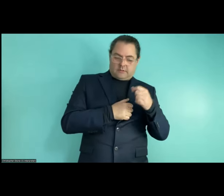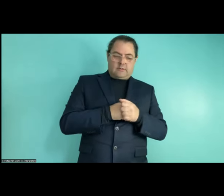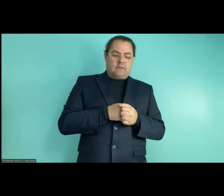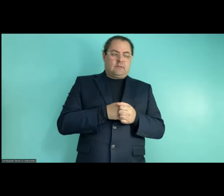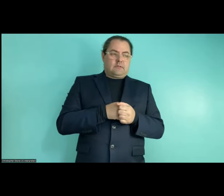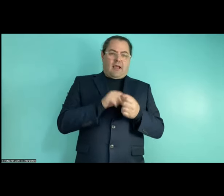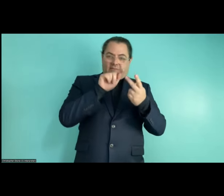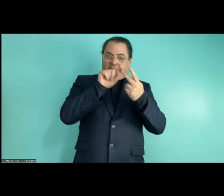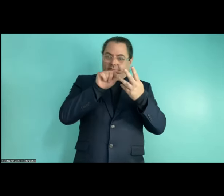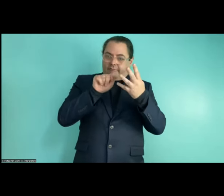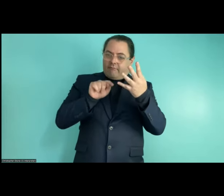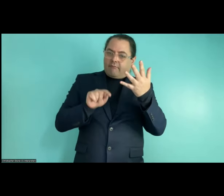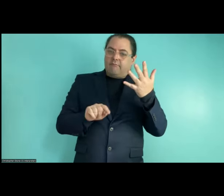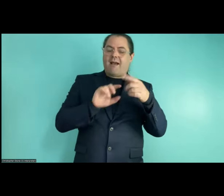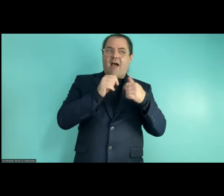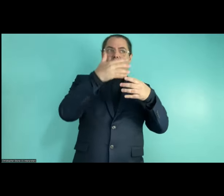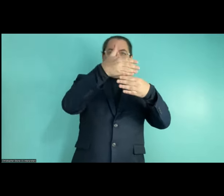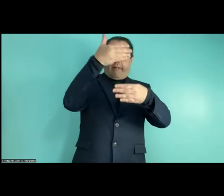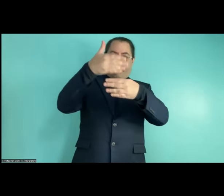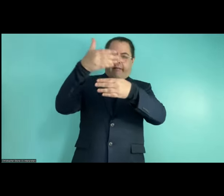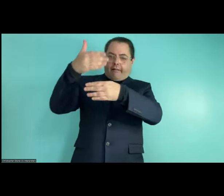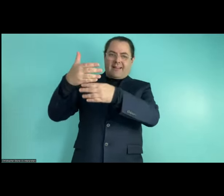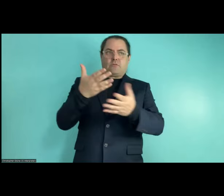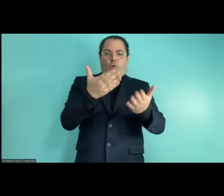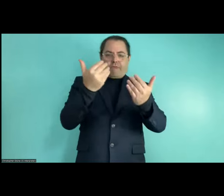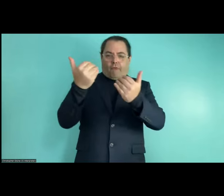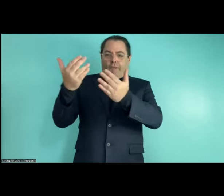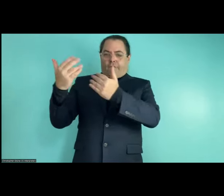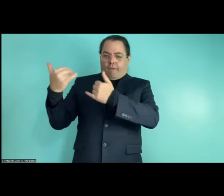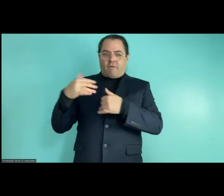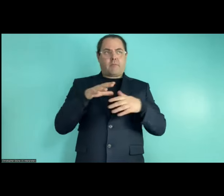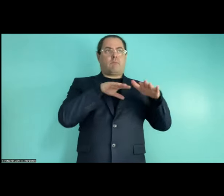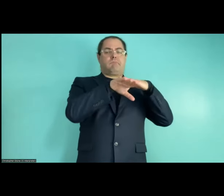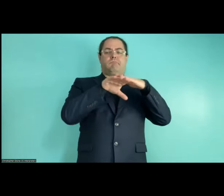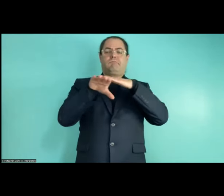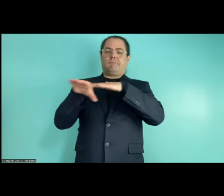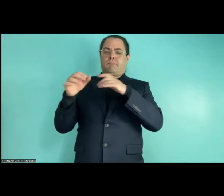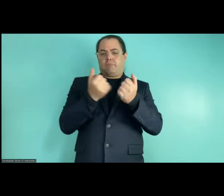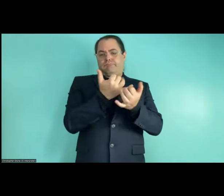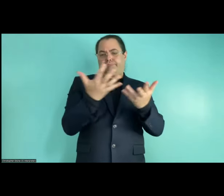they needs to be, you know, a multi faceted approach, dealing with issues of disability